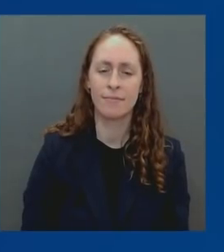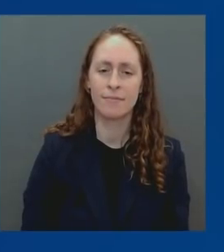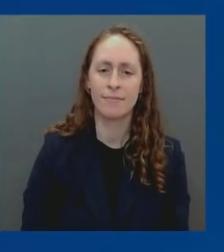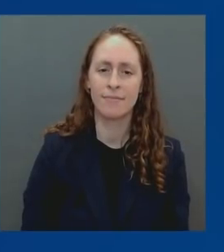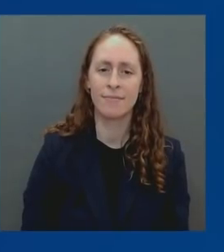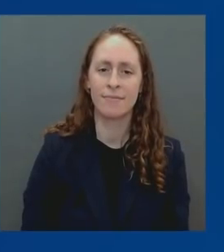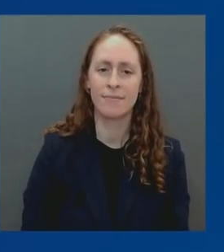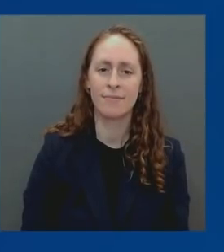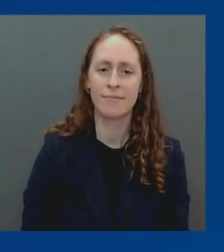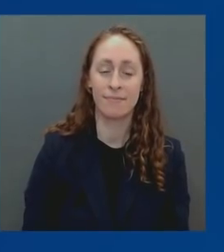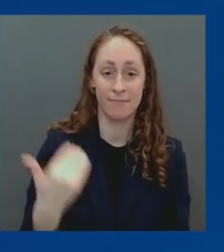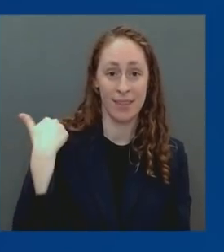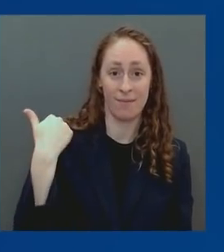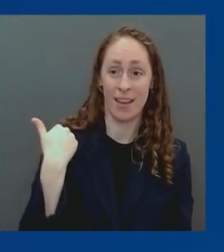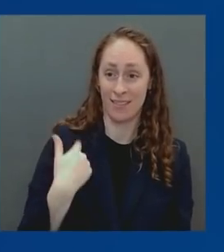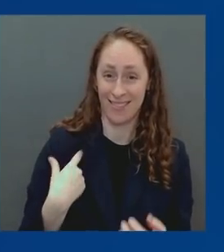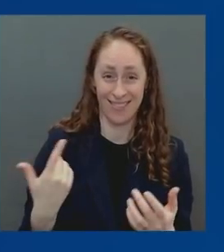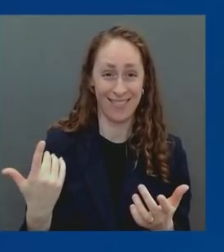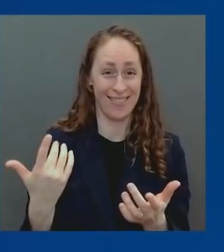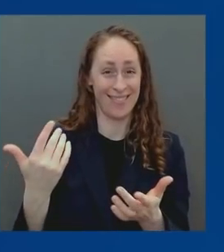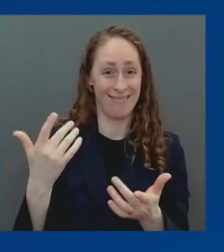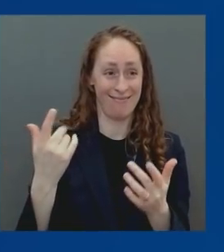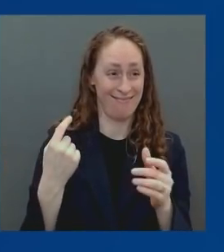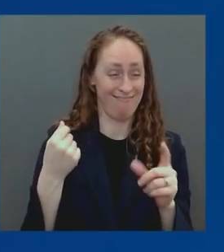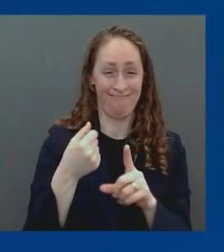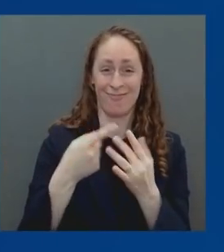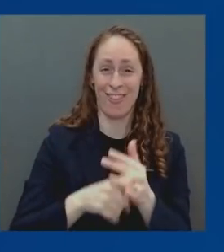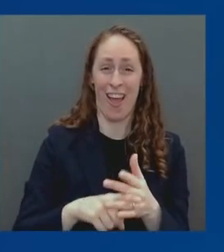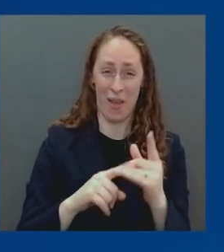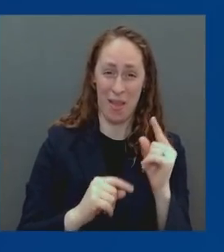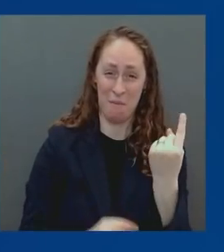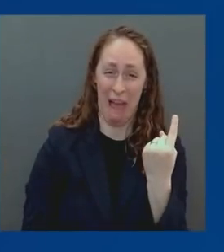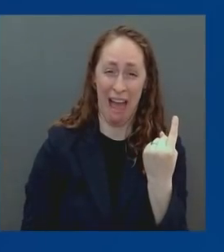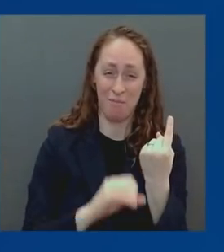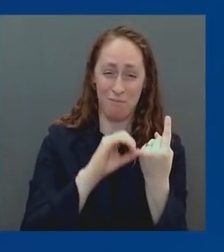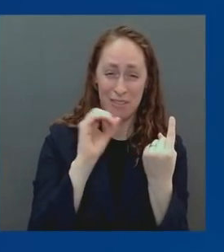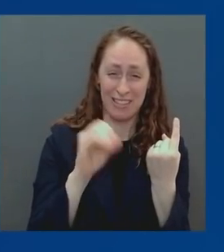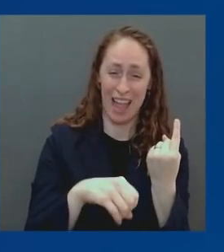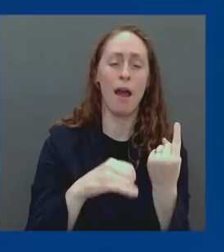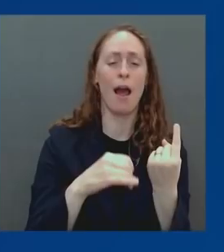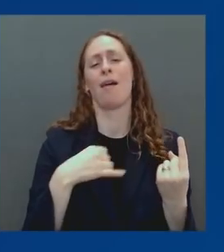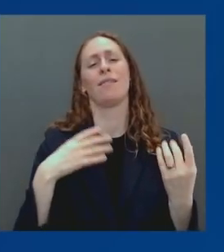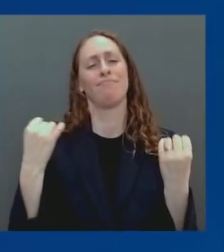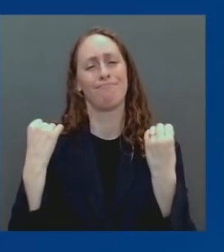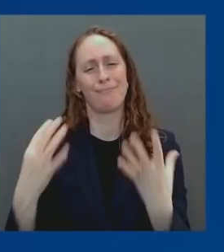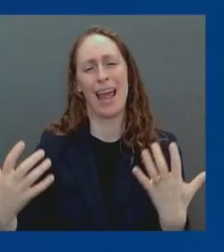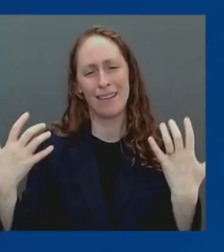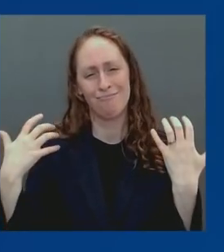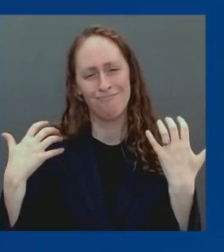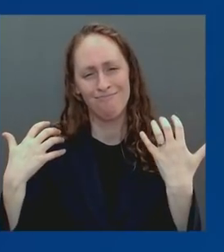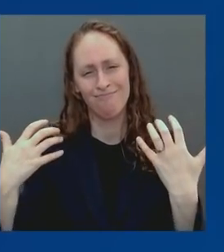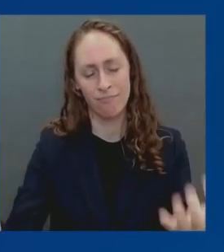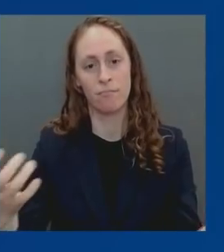Ninety-eight, ninety-nine percent of schools are open. That number was 46 percent when the President took office.